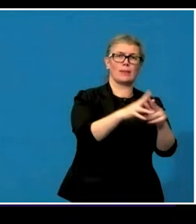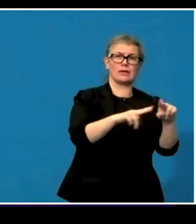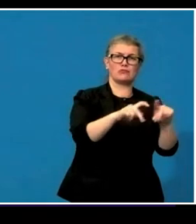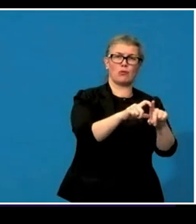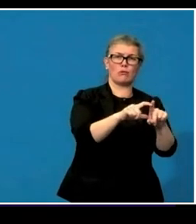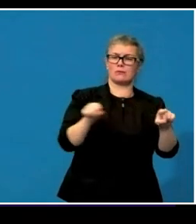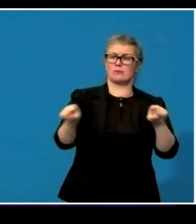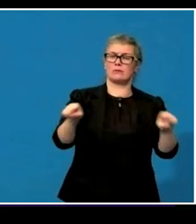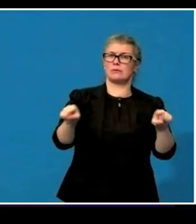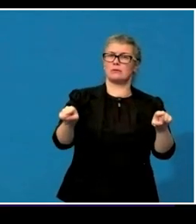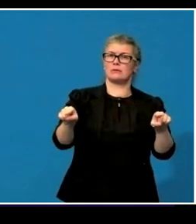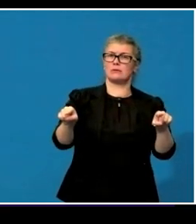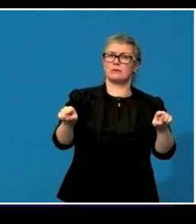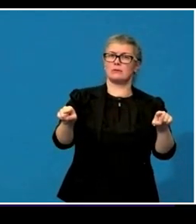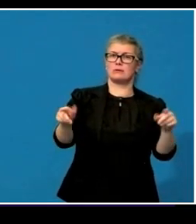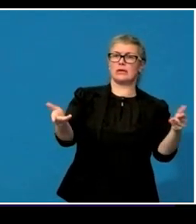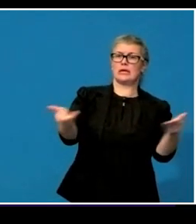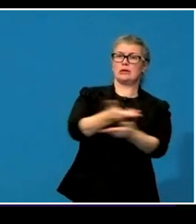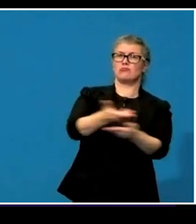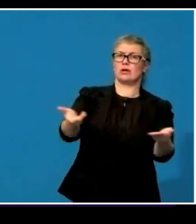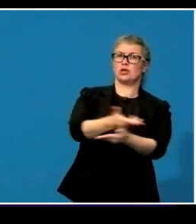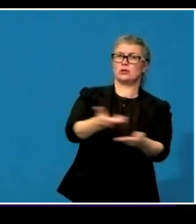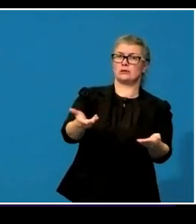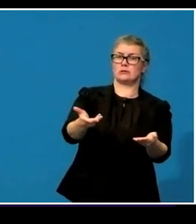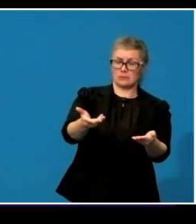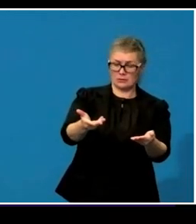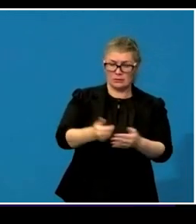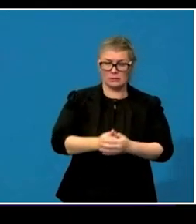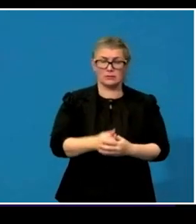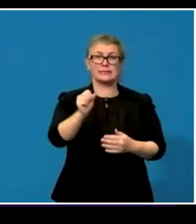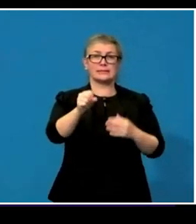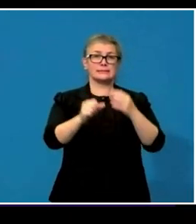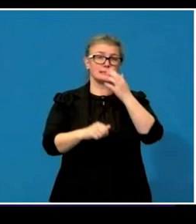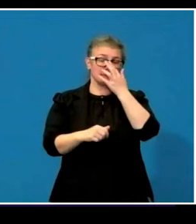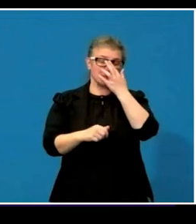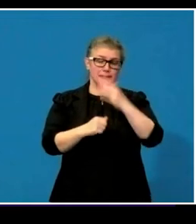Yeah, they had the interaction, but they had it without any consultation with